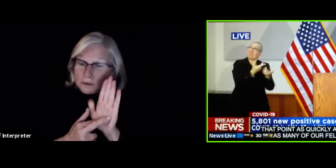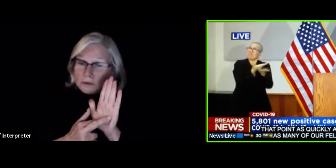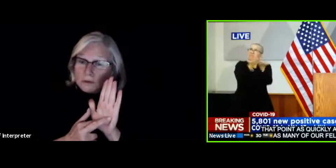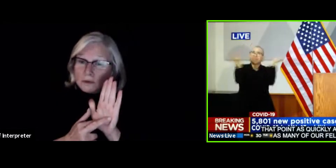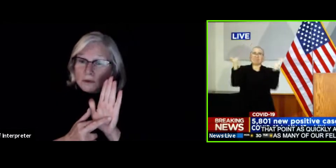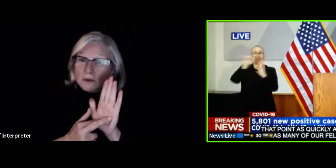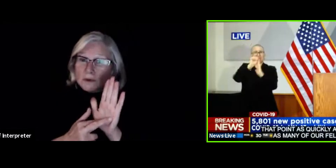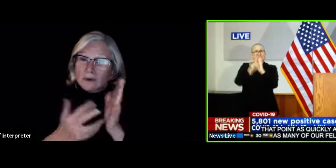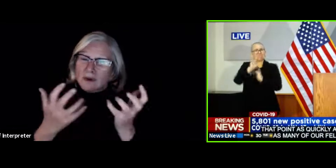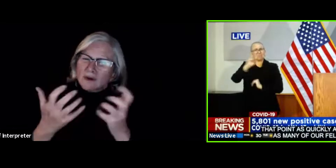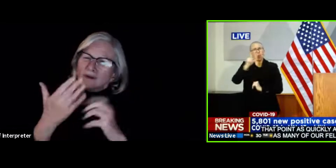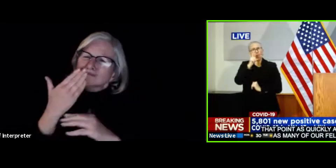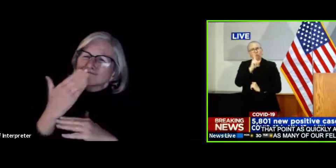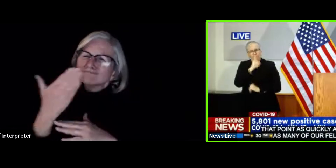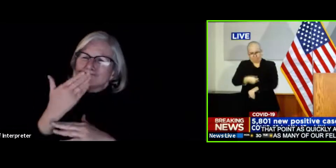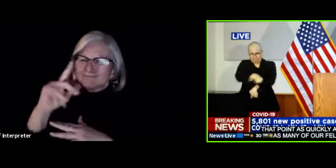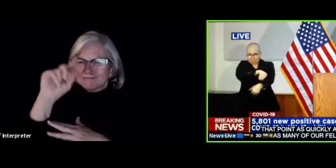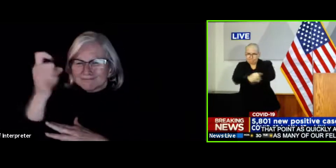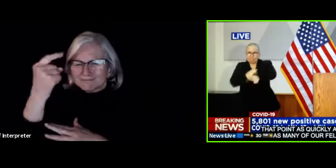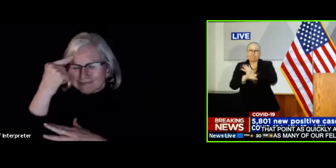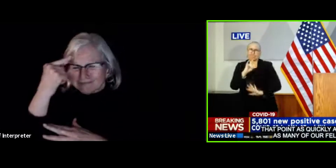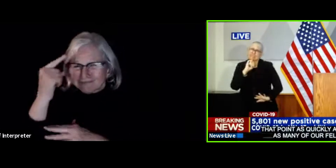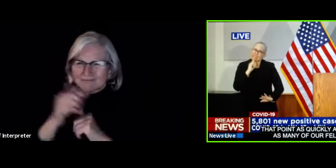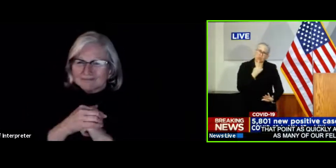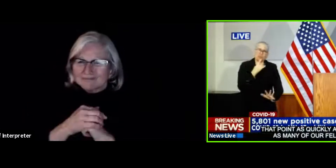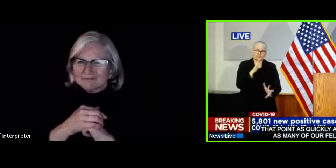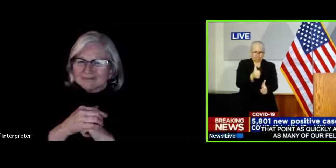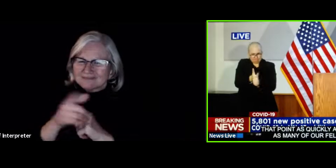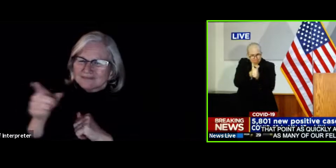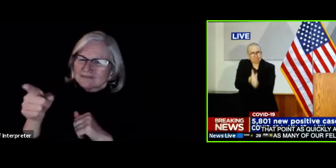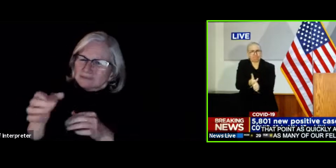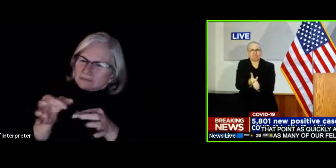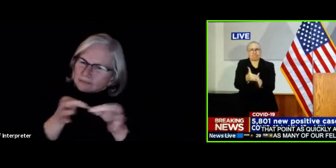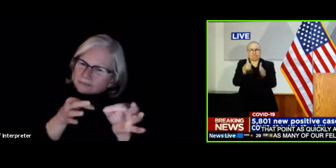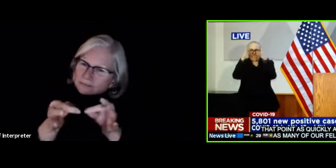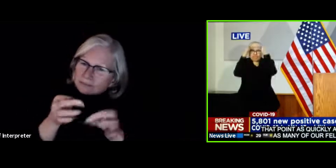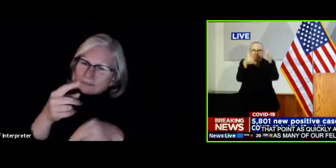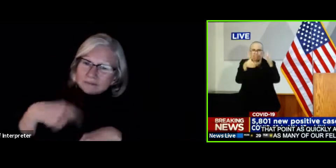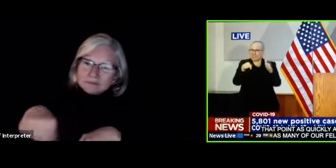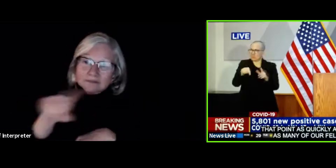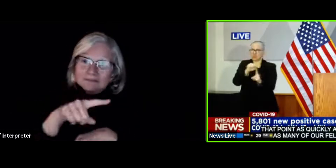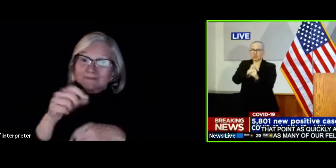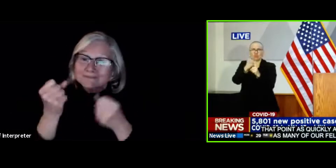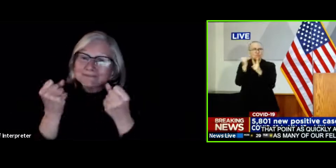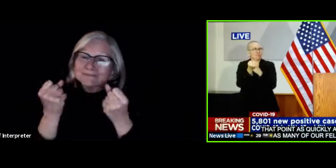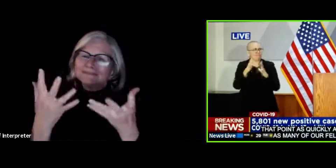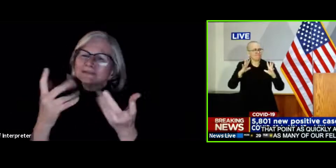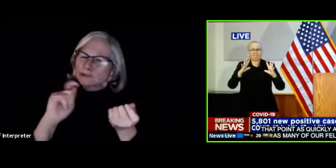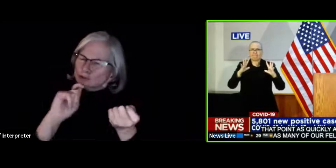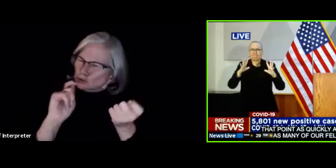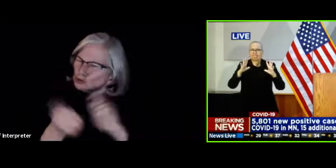AND WHO HAVE MADE CHANGES IN LIGHT OF THE SERIOUSNESS OF THIS SITUATION OVER RECENT DAYS, AND WE THANK YOU